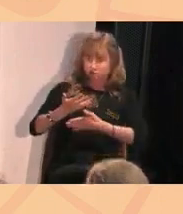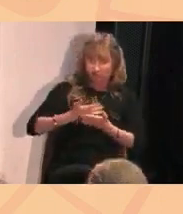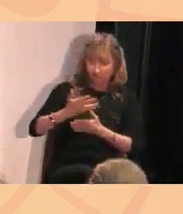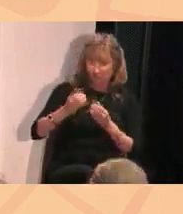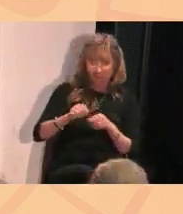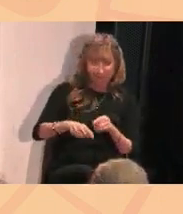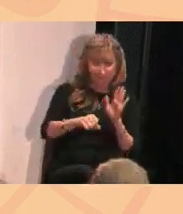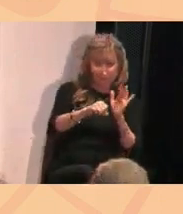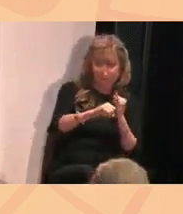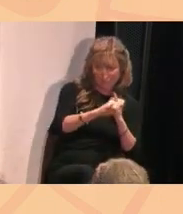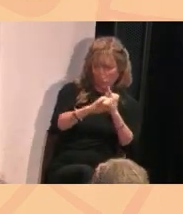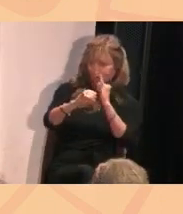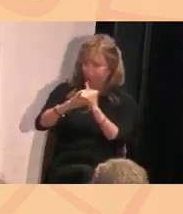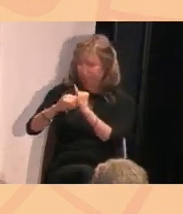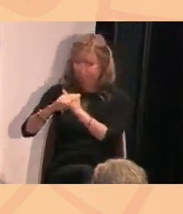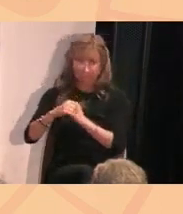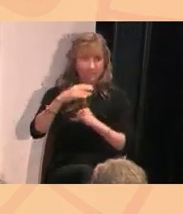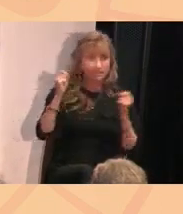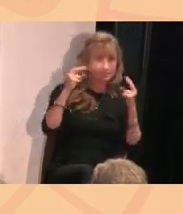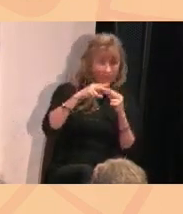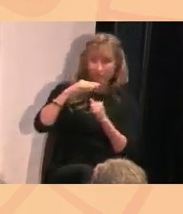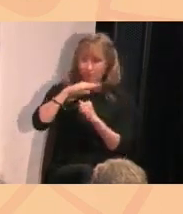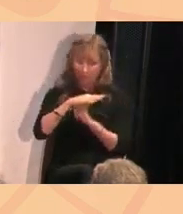200 years, there'd be 200 poles.